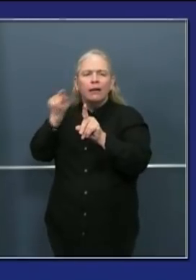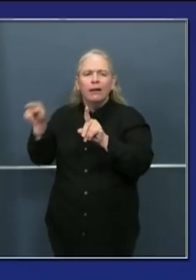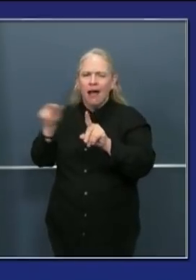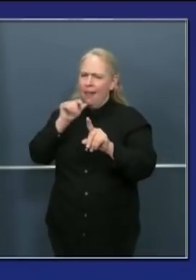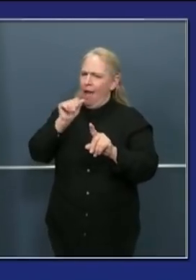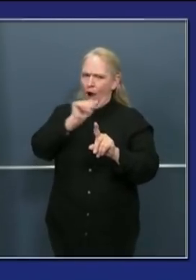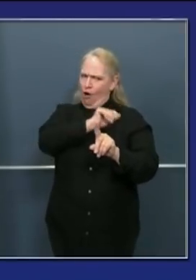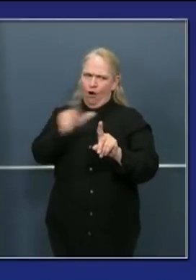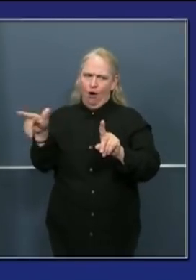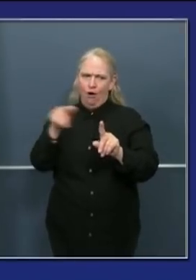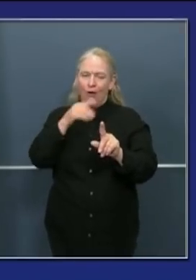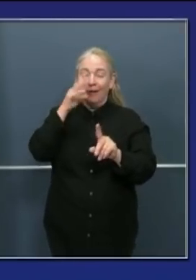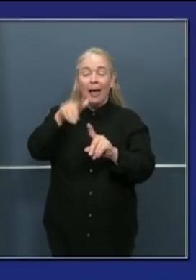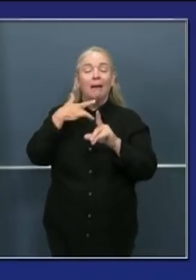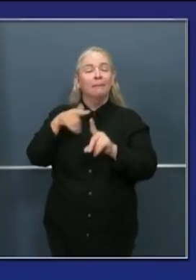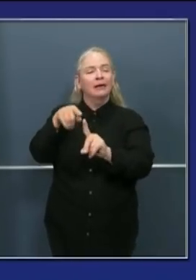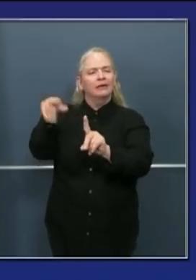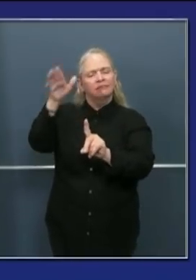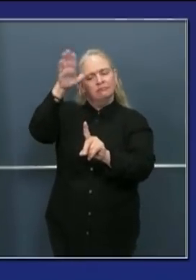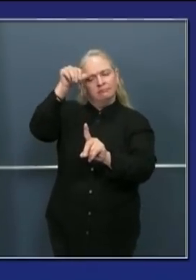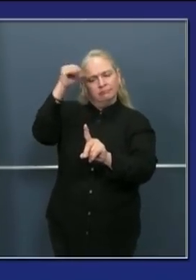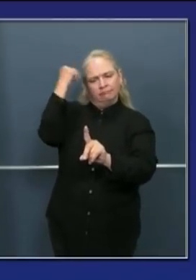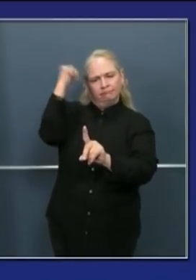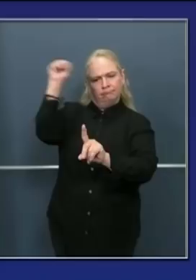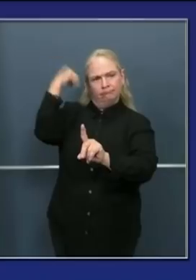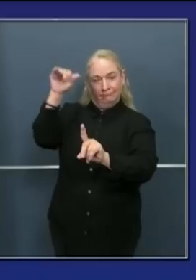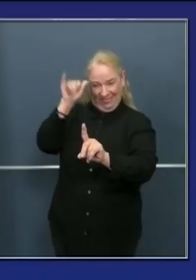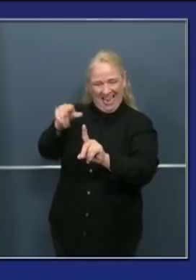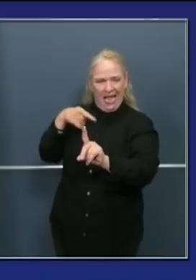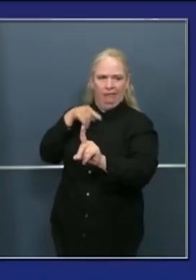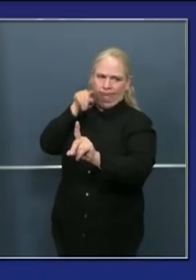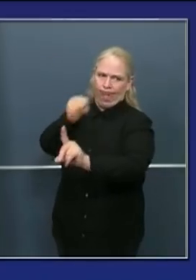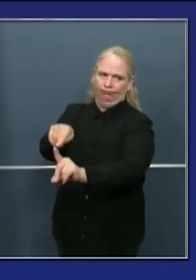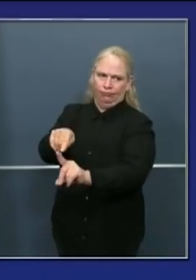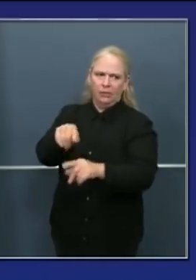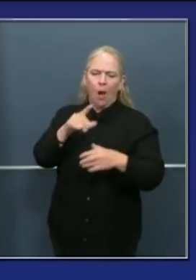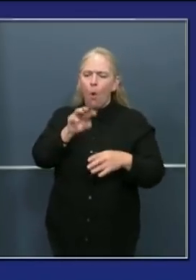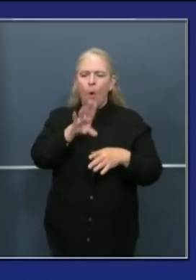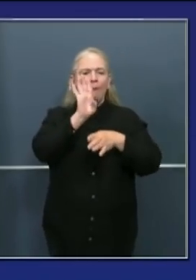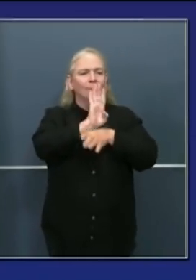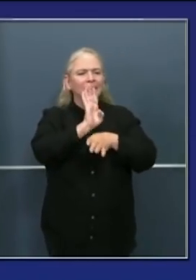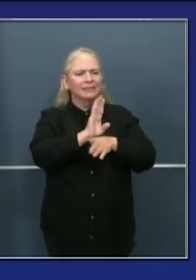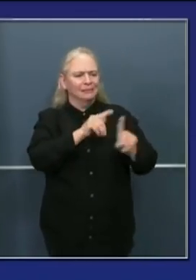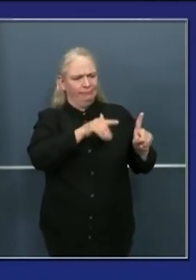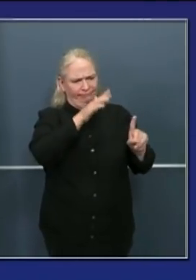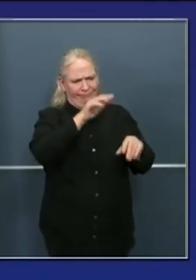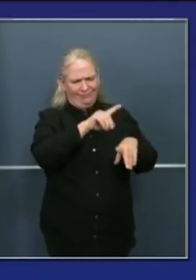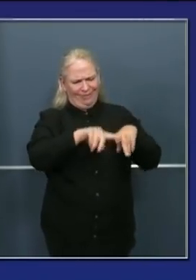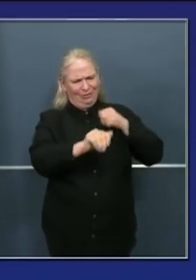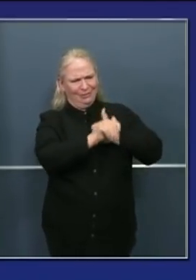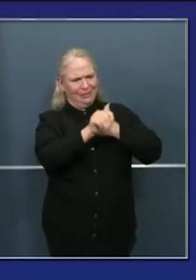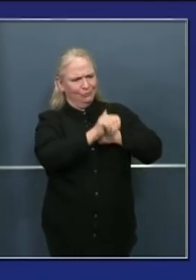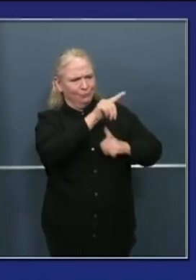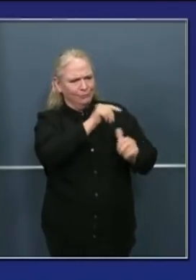OUR ENFORCEMENT EFFORTS IMPLEMENTING THIS WEEKEND AND OUR ENFORCEMENT WAS PRIORITIZED ON PARTS OF THE STATE WHERE WE